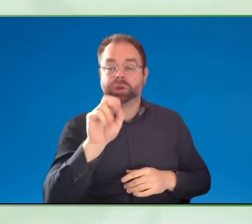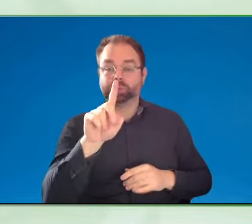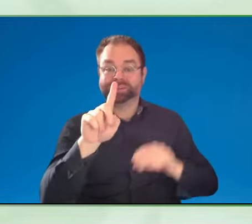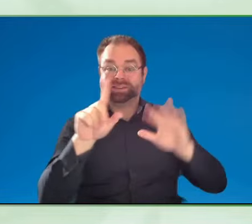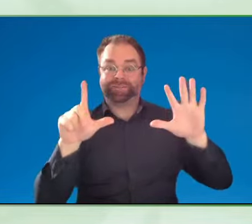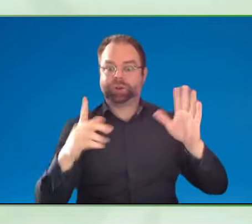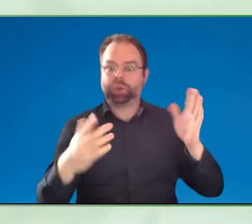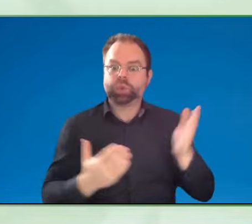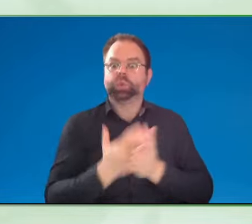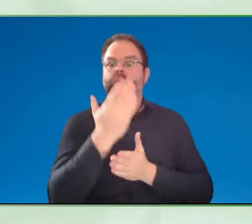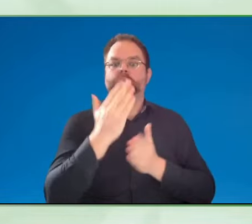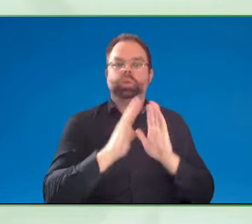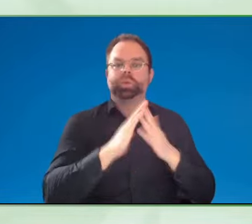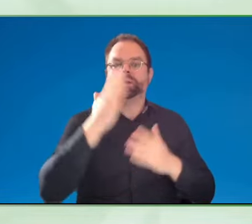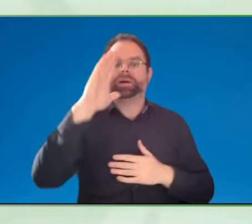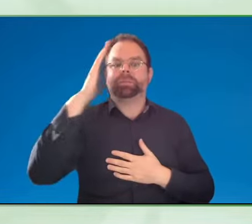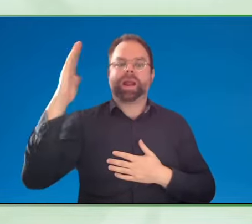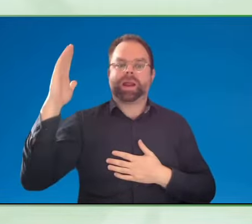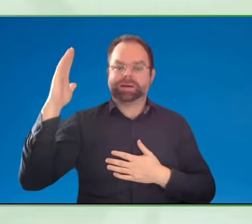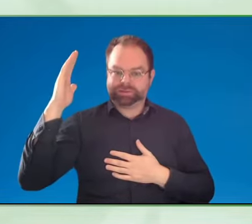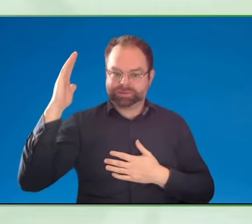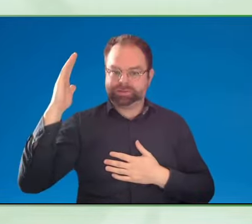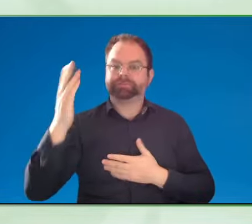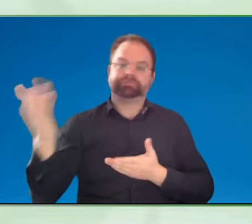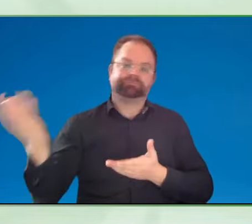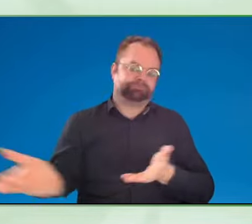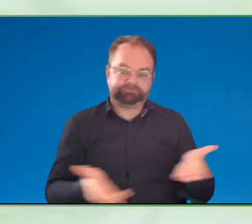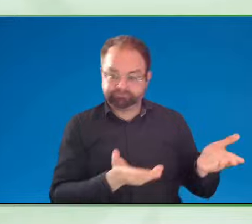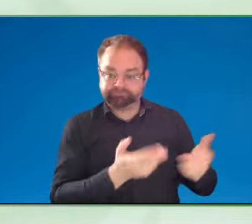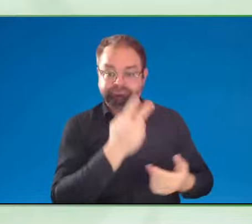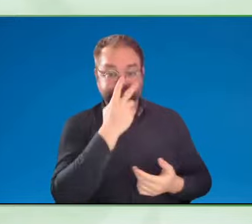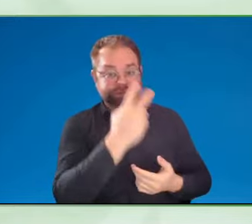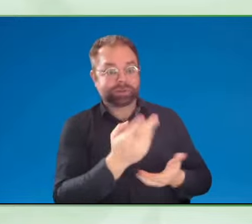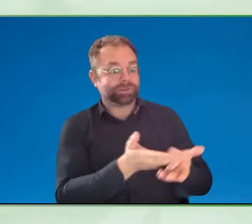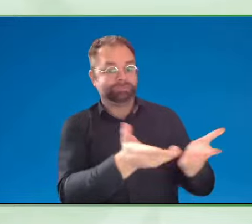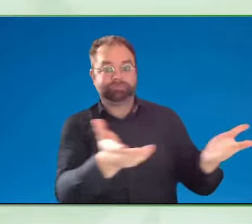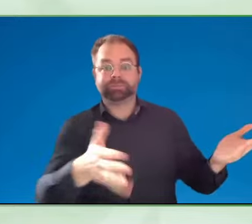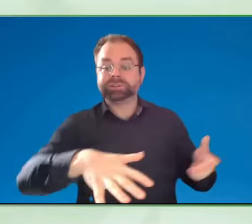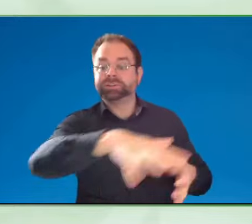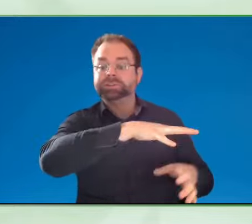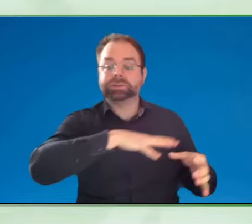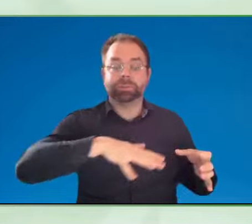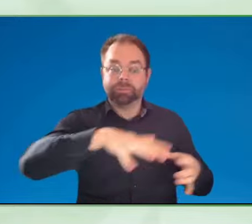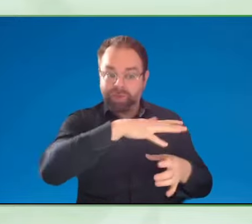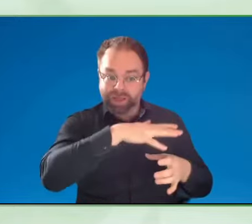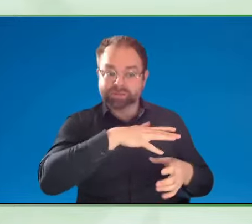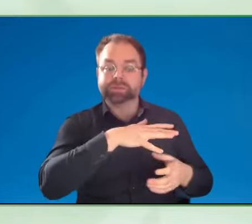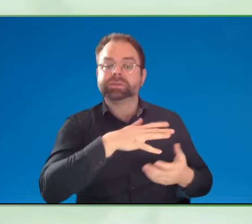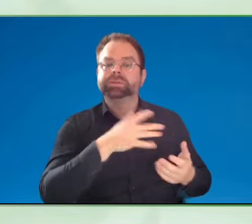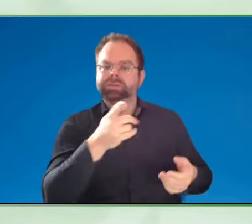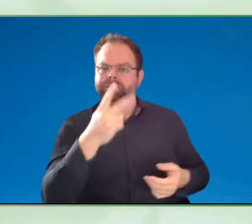palsy people, muscular dystrophy people, people with autism and their caregivers all in to